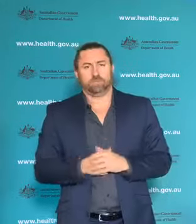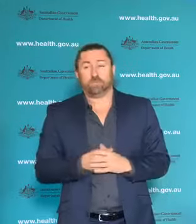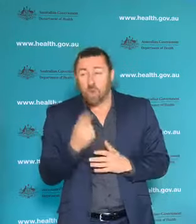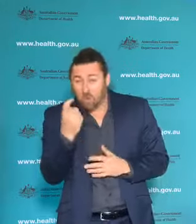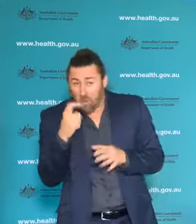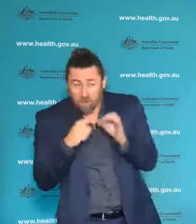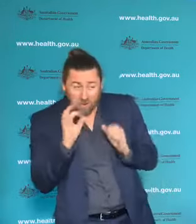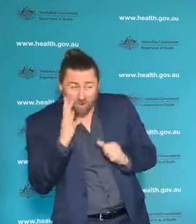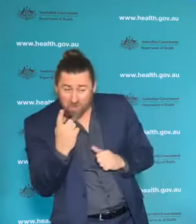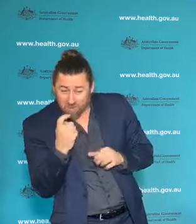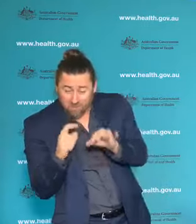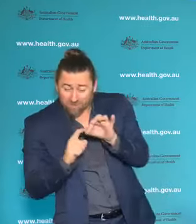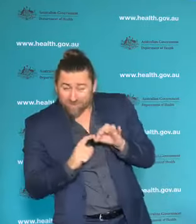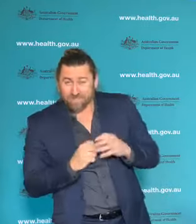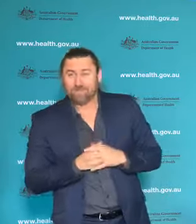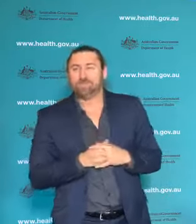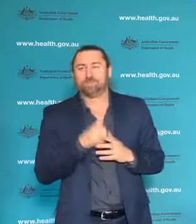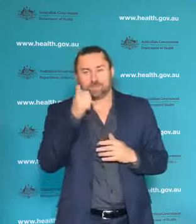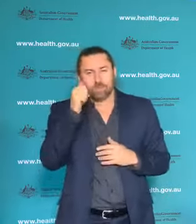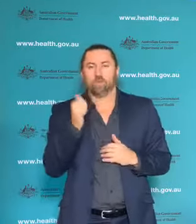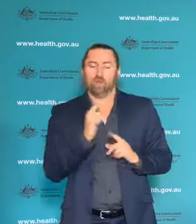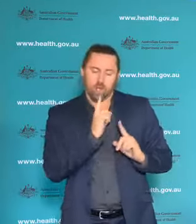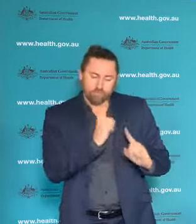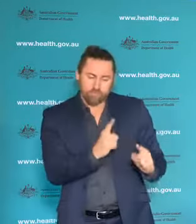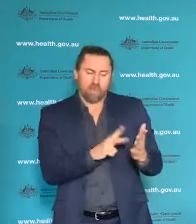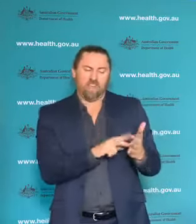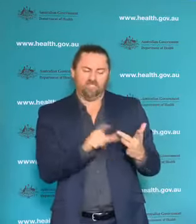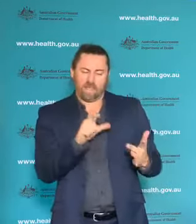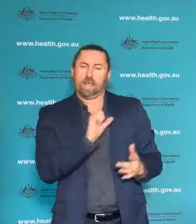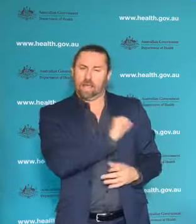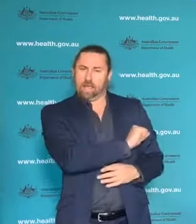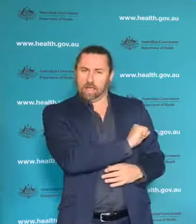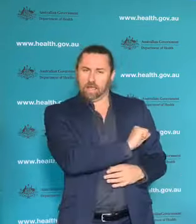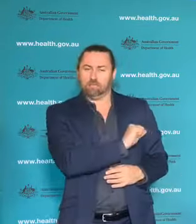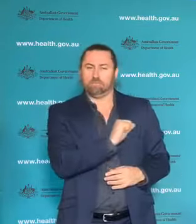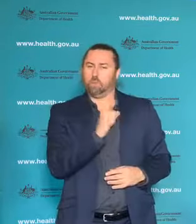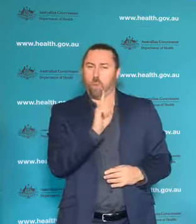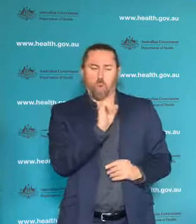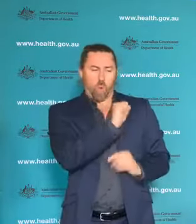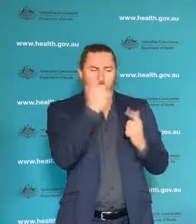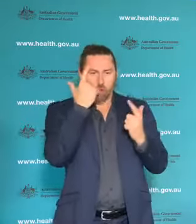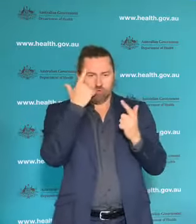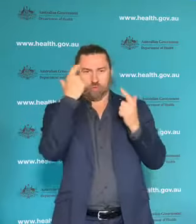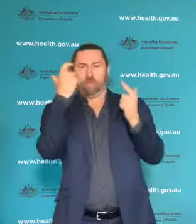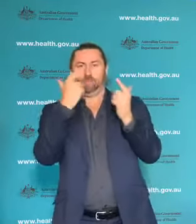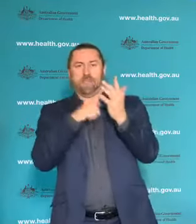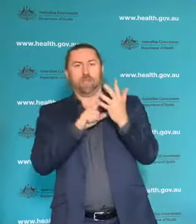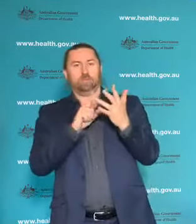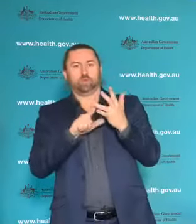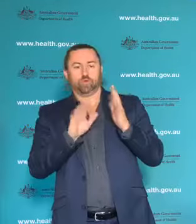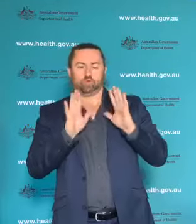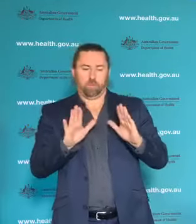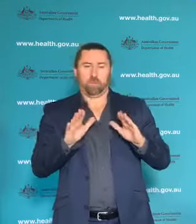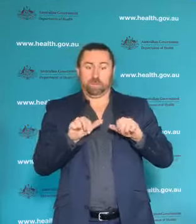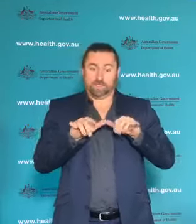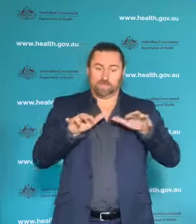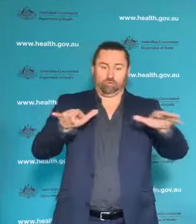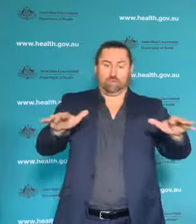been handed, we understand, to Victoria, so what does it recommend to reduce the spread? Thank you so the advice has been handed